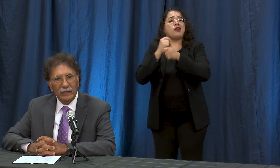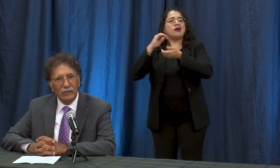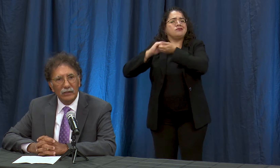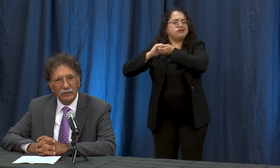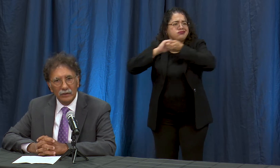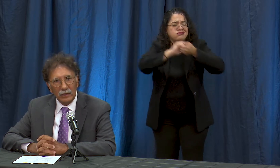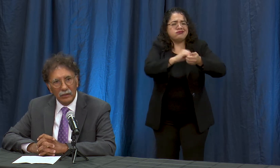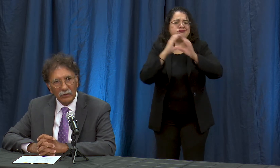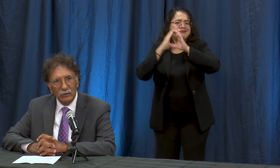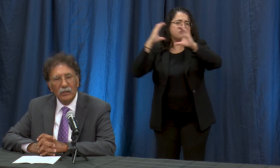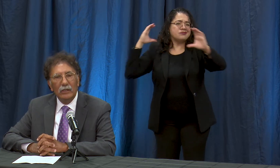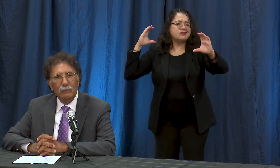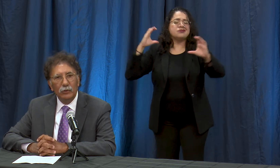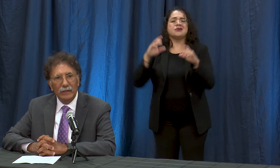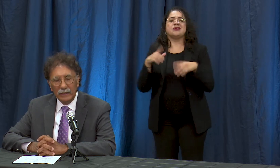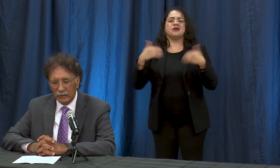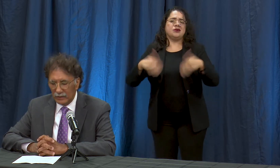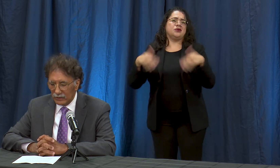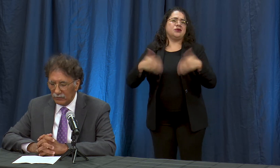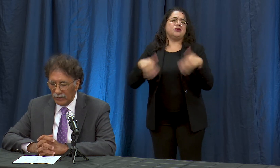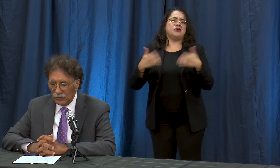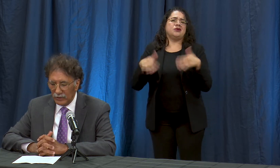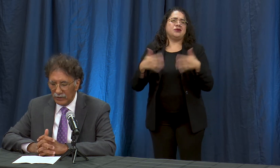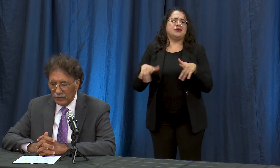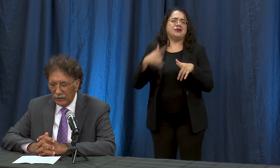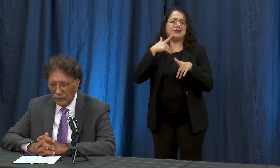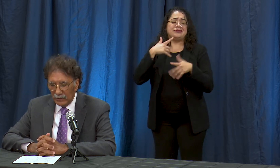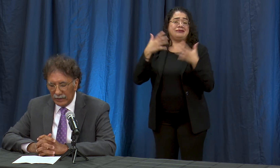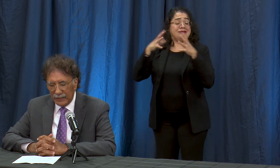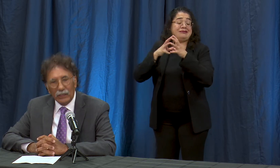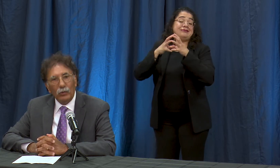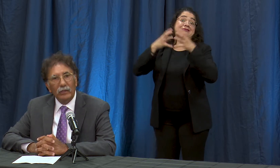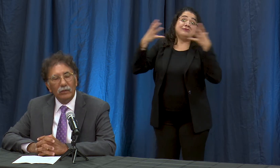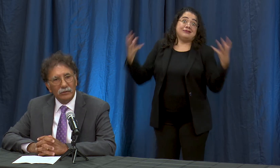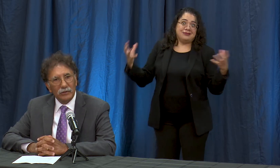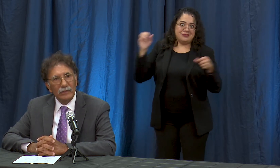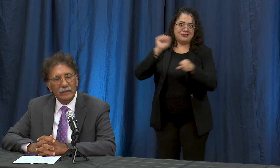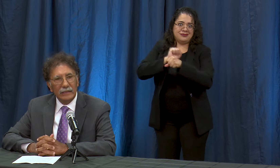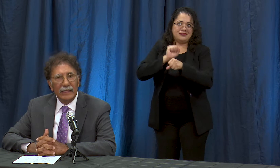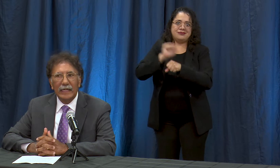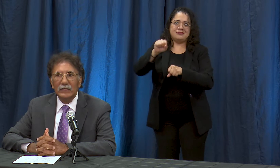in terms of the cargo moving here in the supply chain, and the railroads - the class